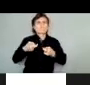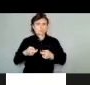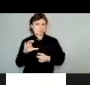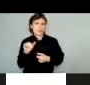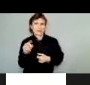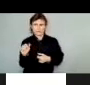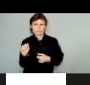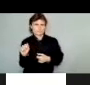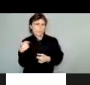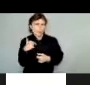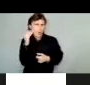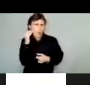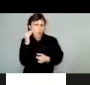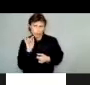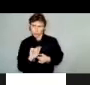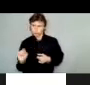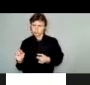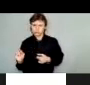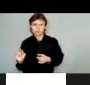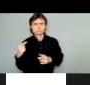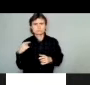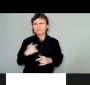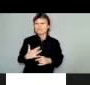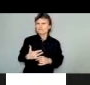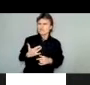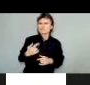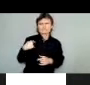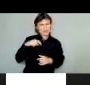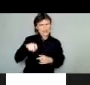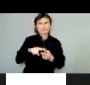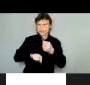And it was really important to us to also attend to those organizations through the